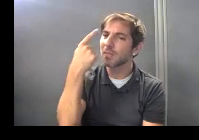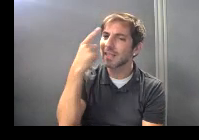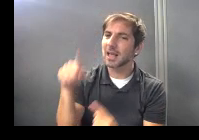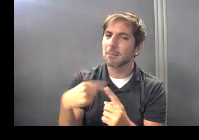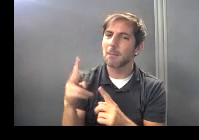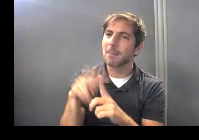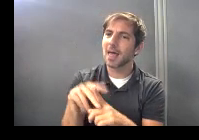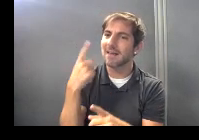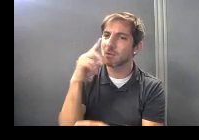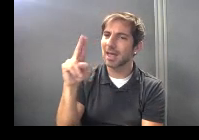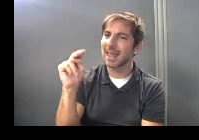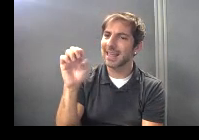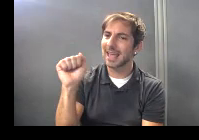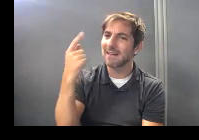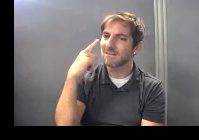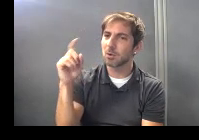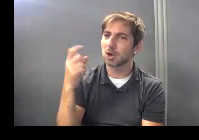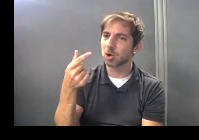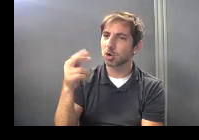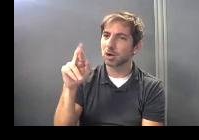WE HAVE DONE IT IN THE PAST AND MOSTLY BEEN SUCCESSFUL.